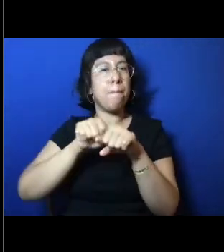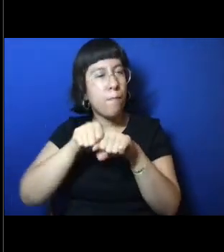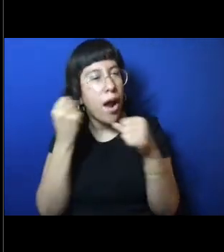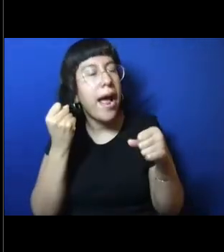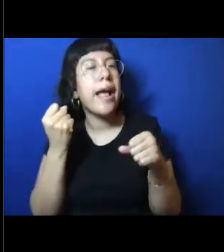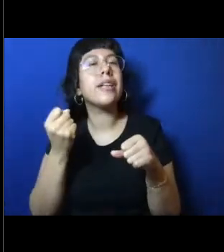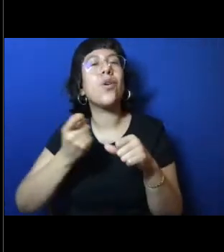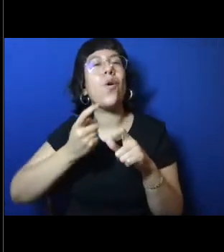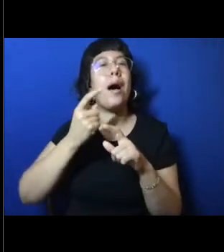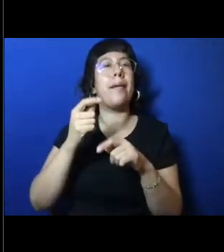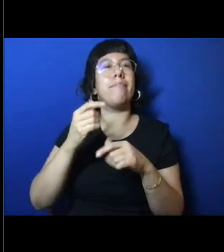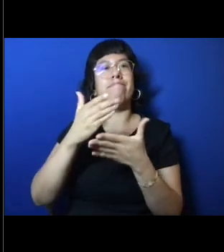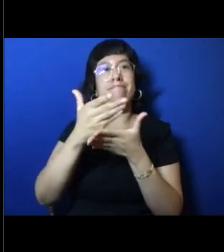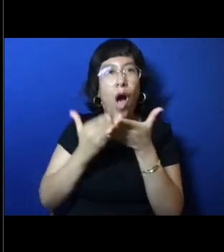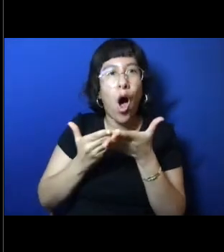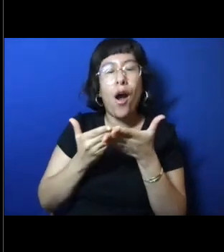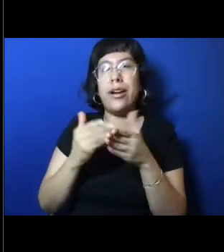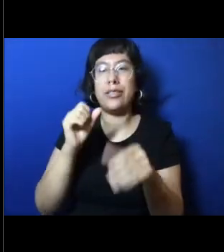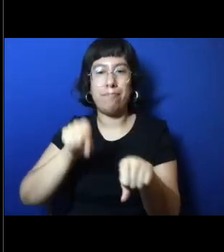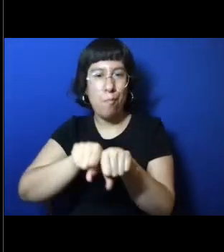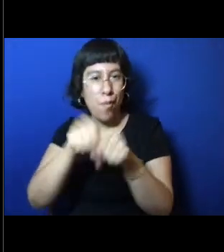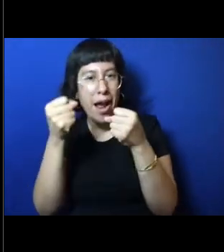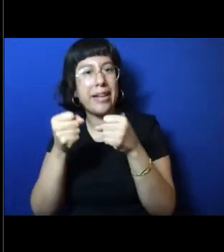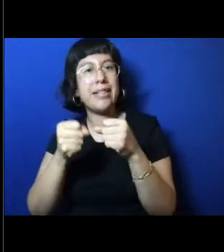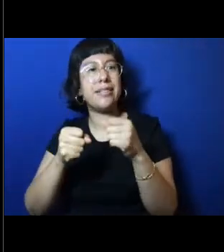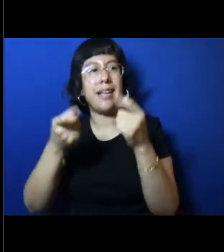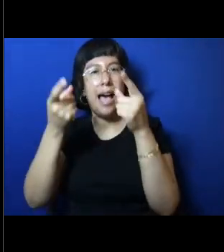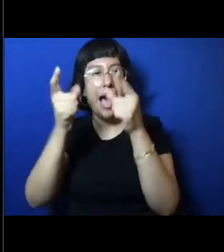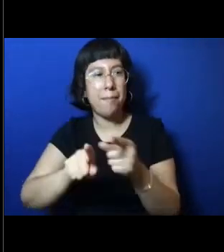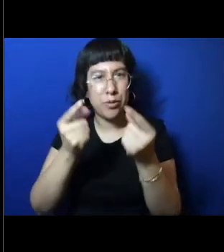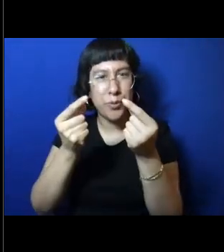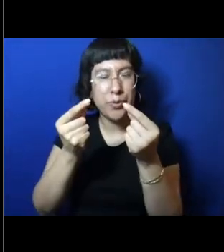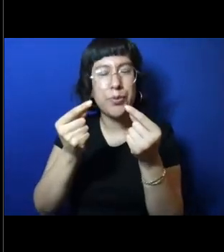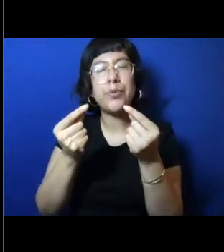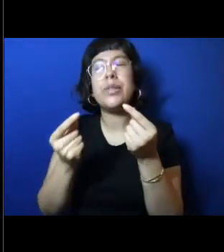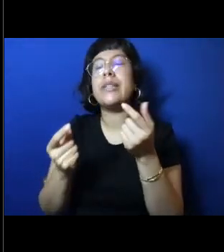And my answer is that it depends. It really, if it's low enough,